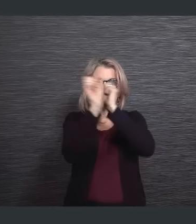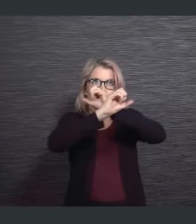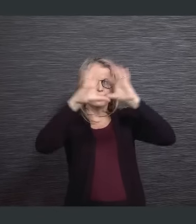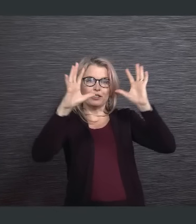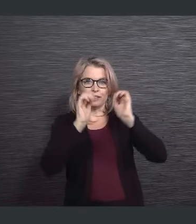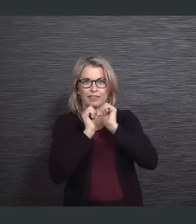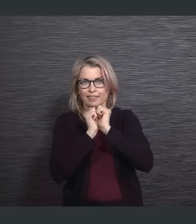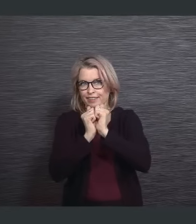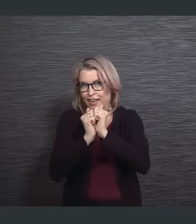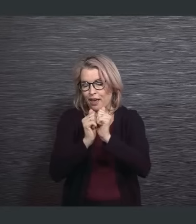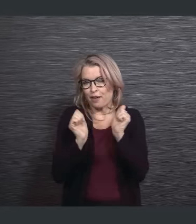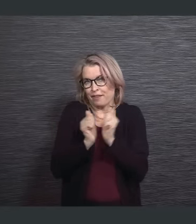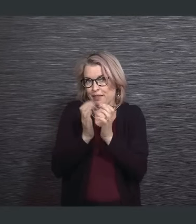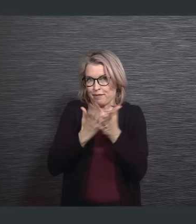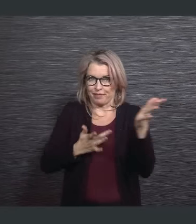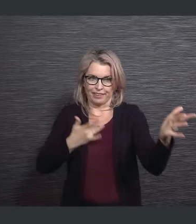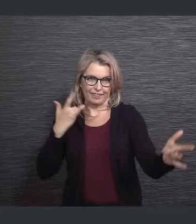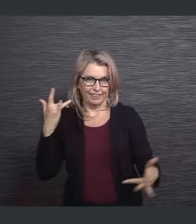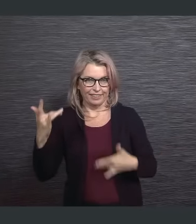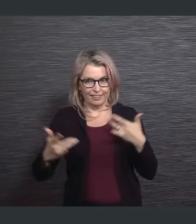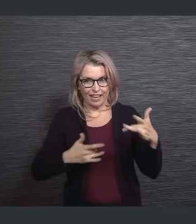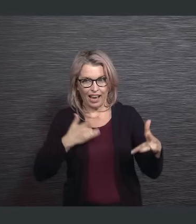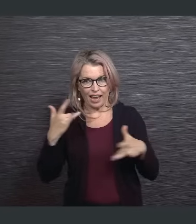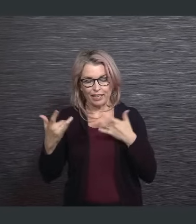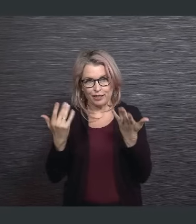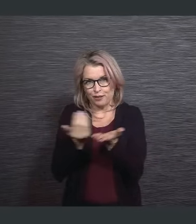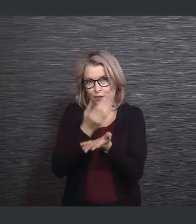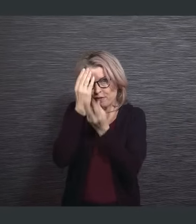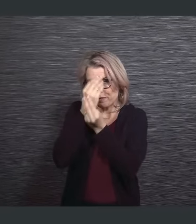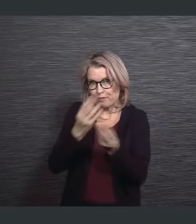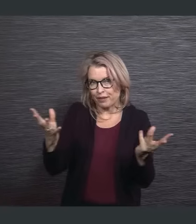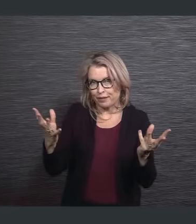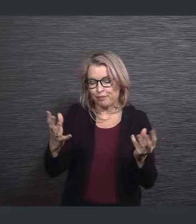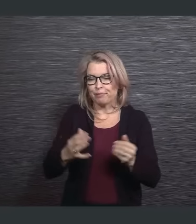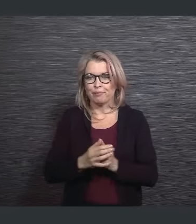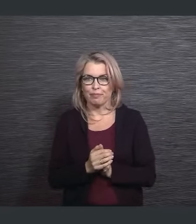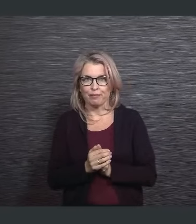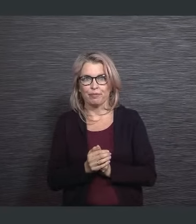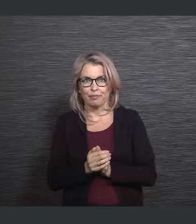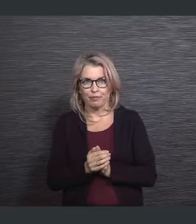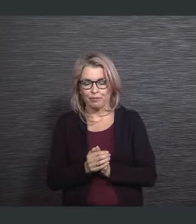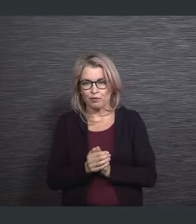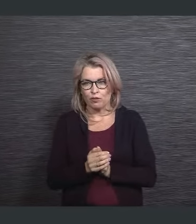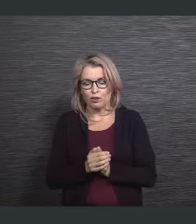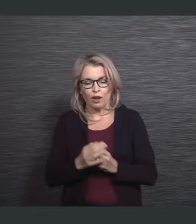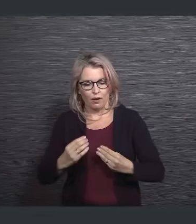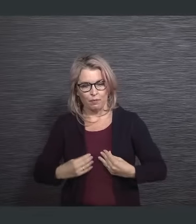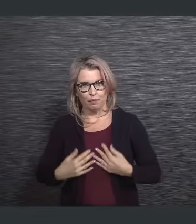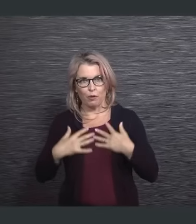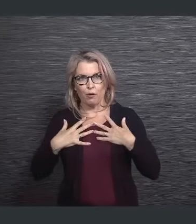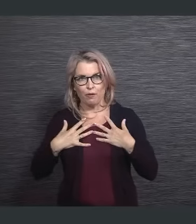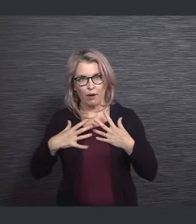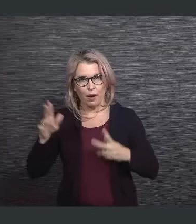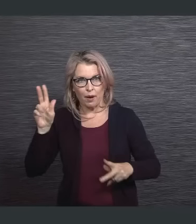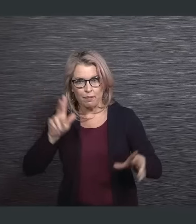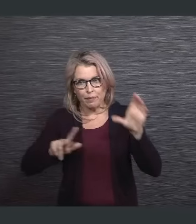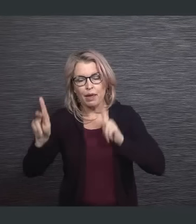with some exciting updates. Move people through the pursuit of innovation